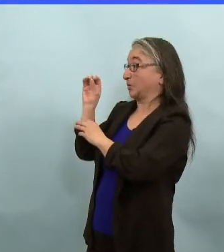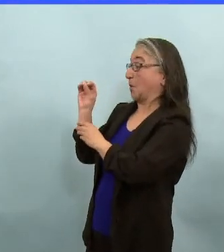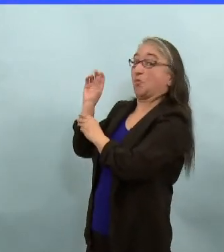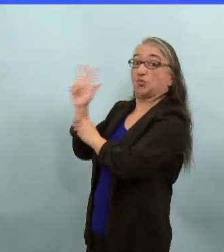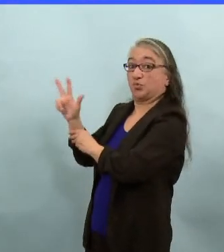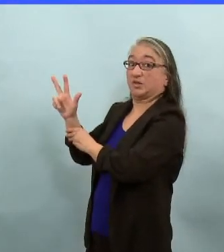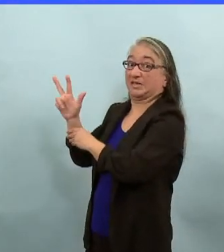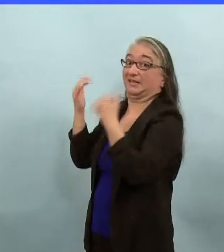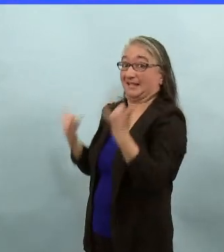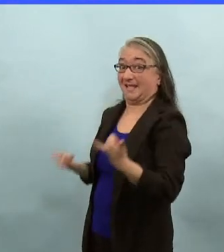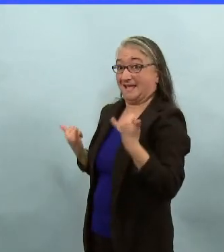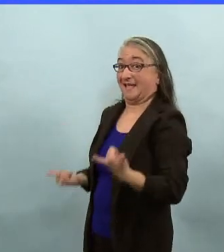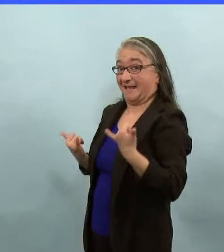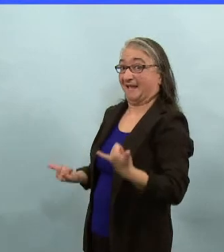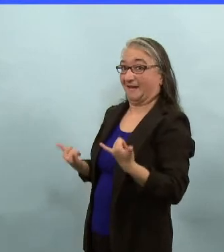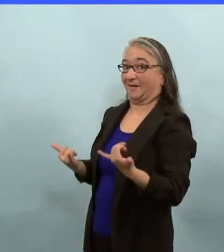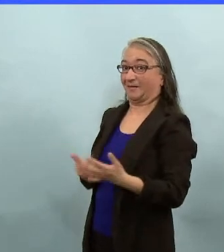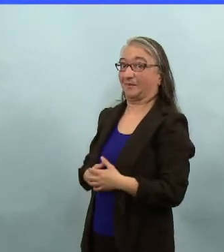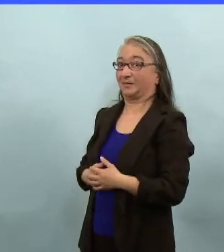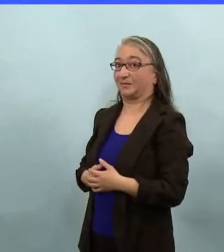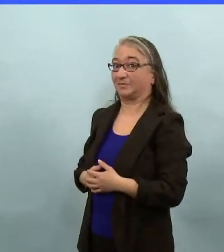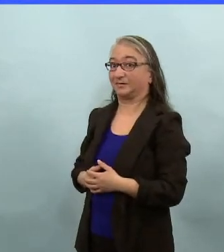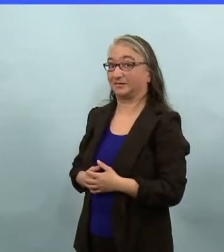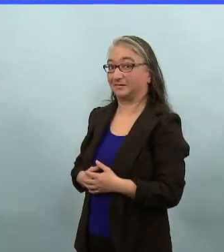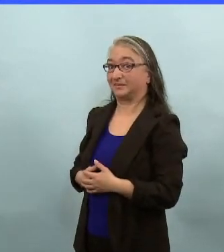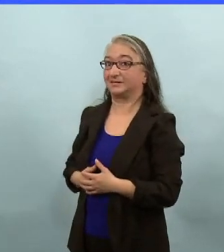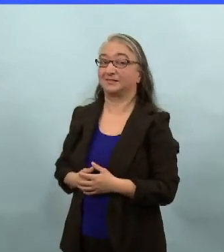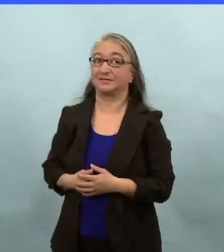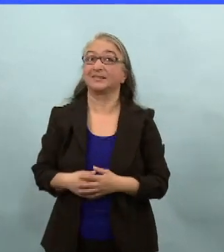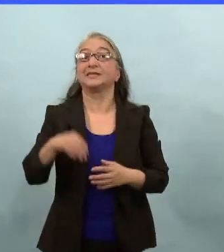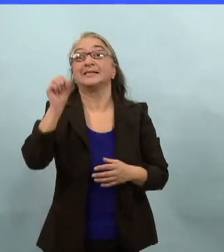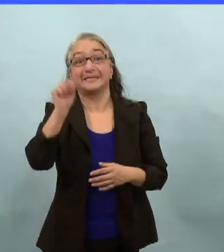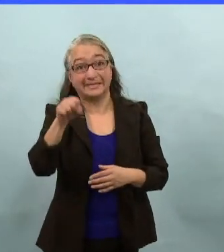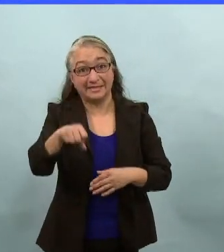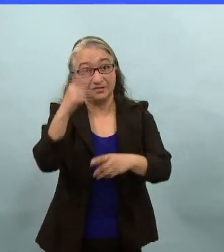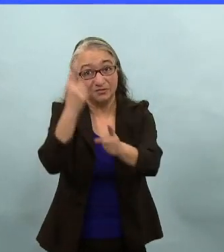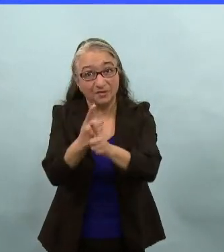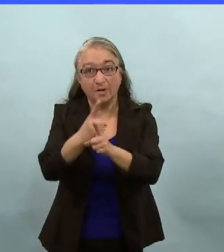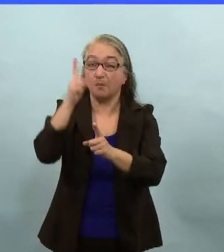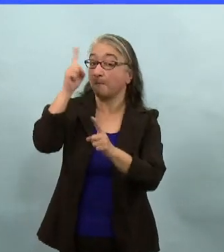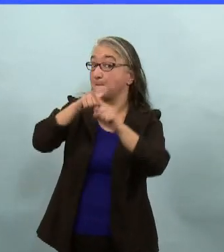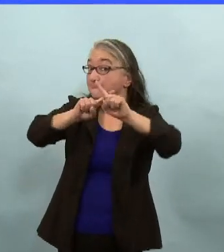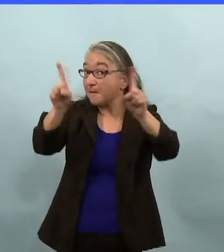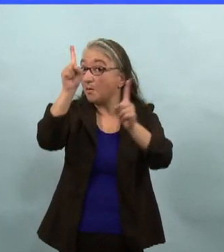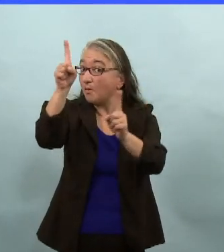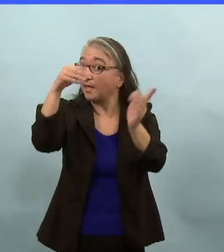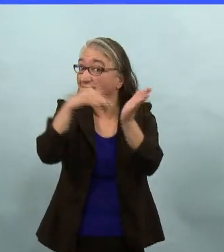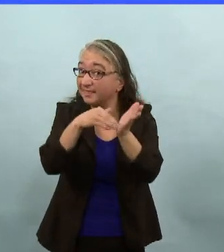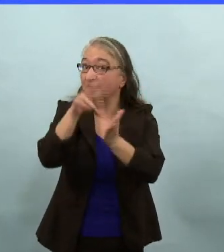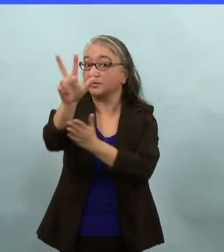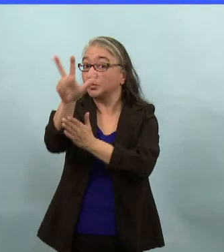i you know of those 1300 realistically i want to see as many of those in the next week or two work